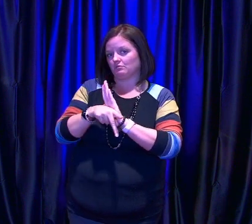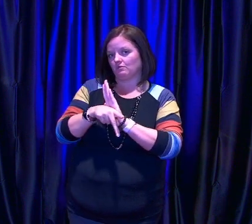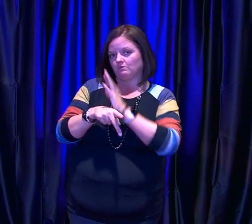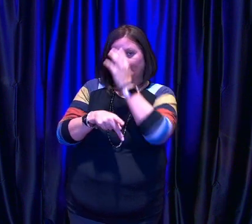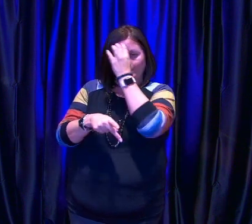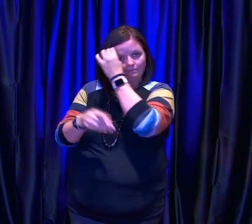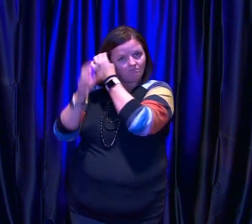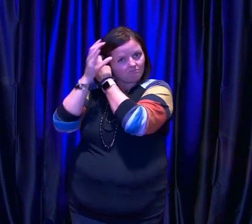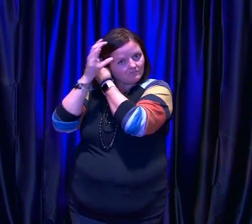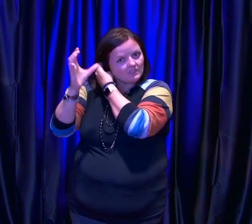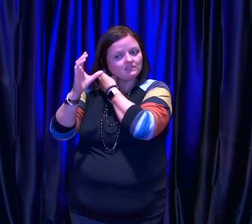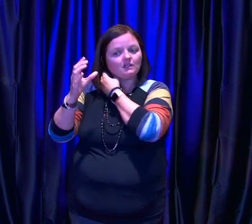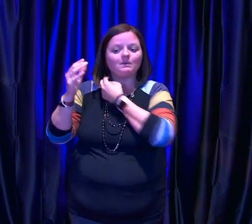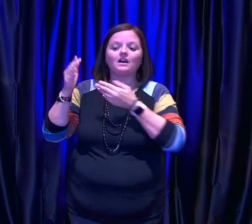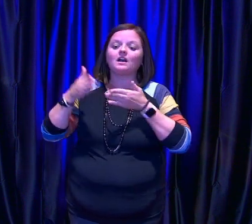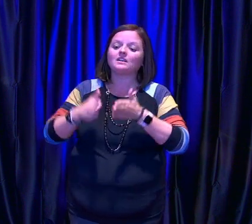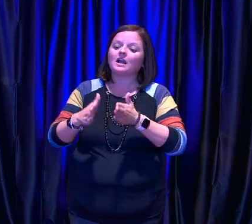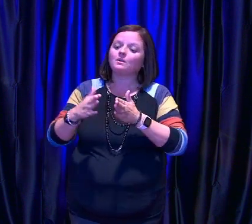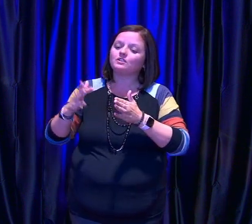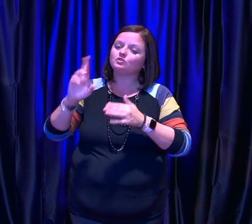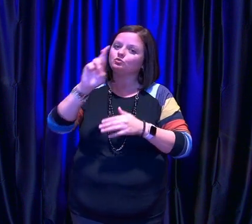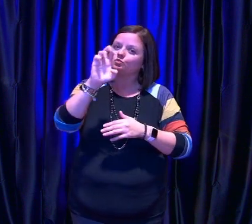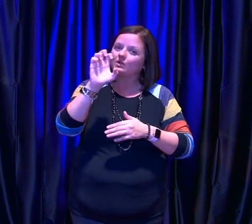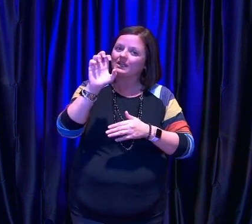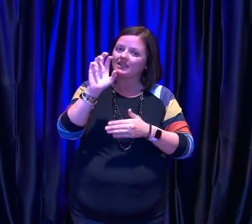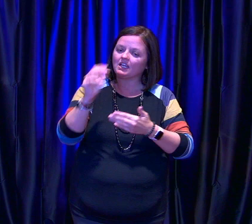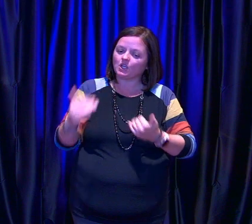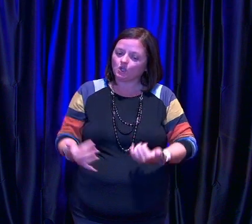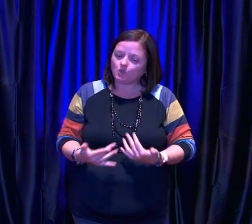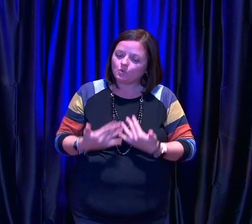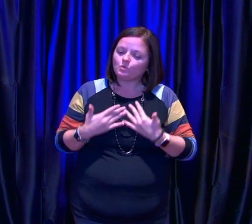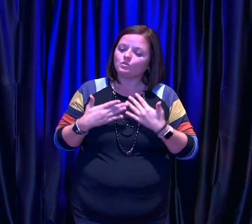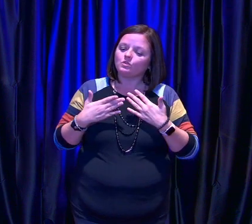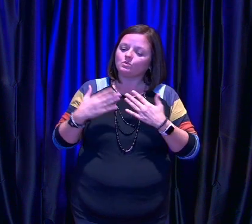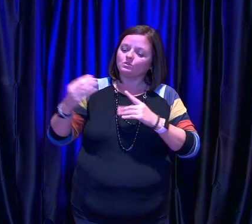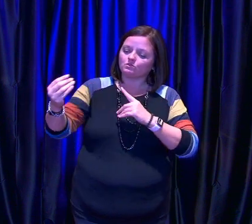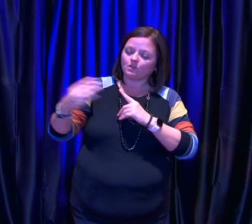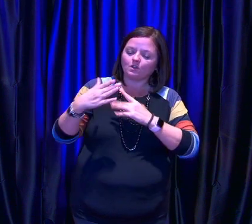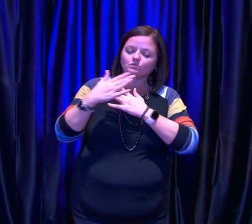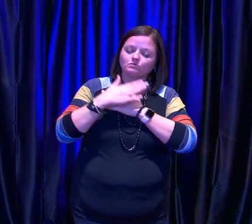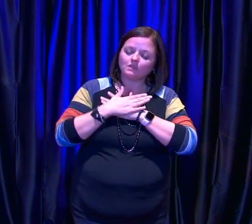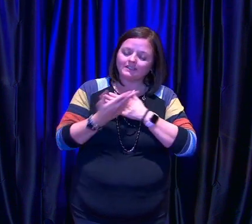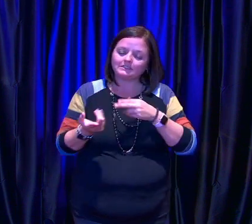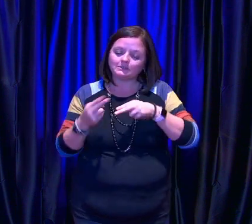renew you allow it to cause rest allow it to build you up it was a completely